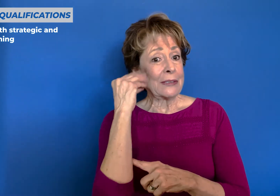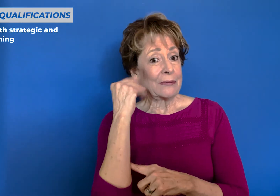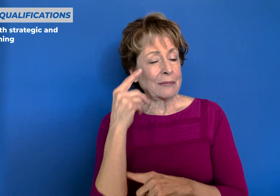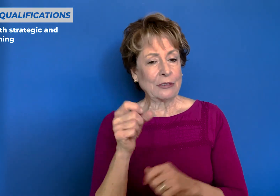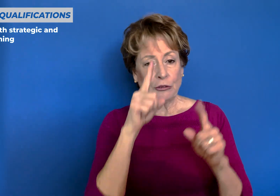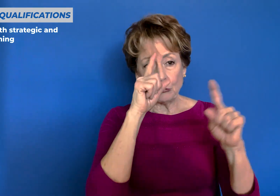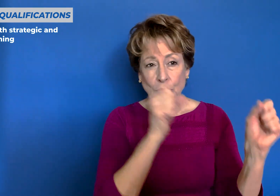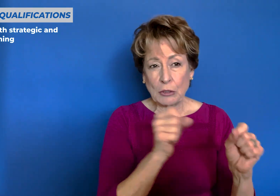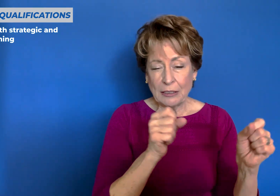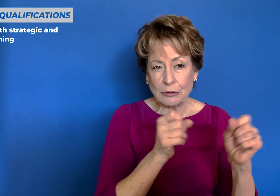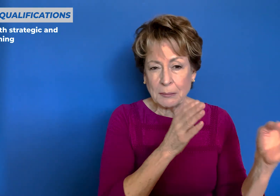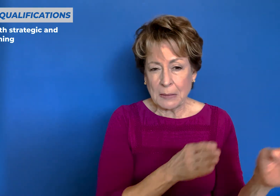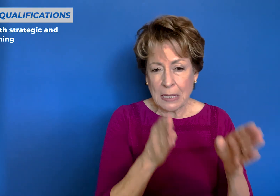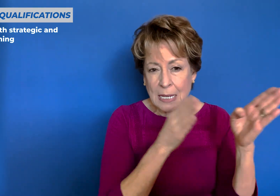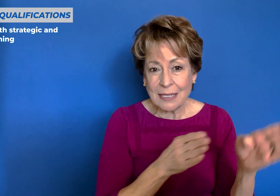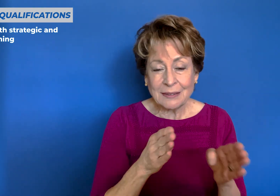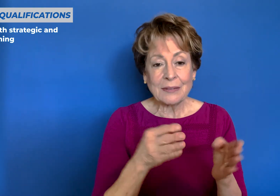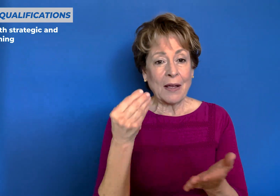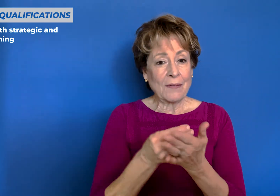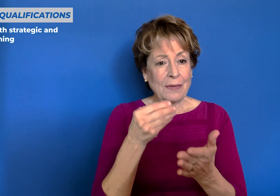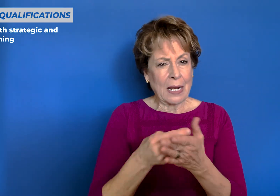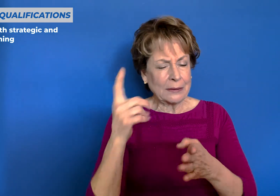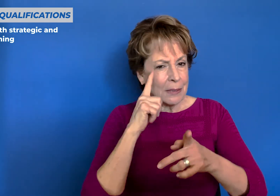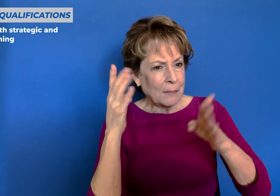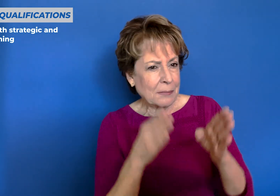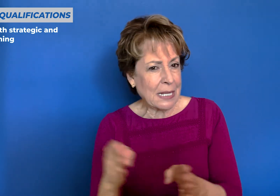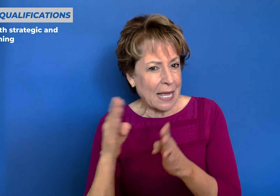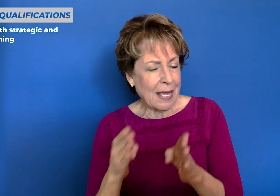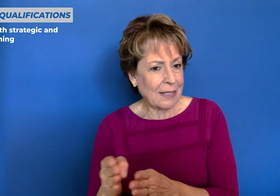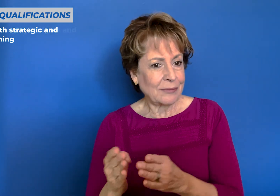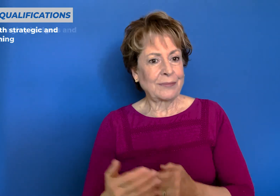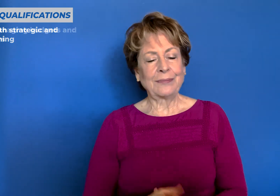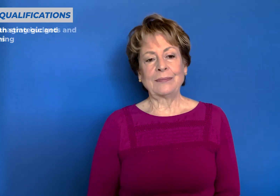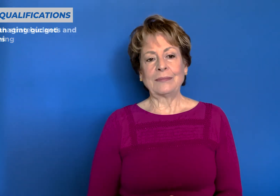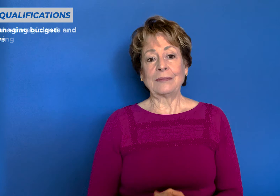Experience with strategic and financial planning.